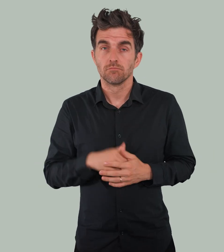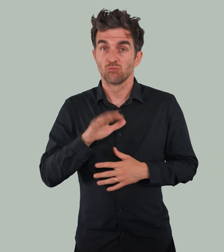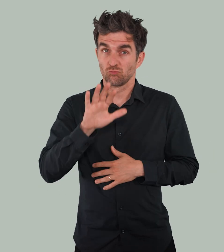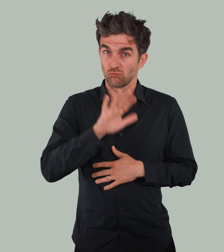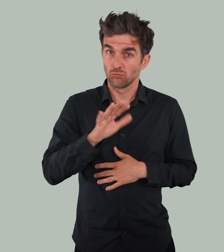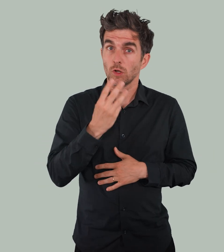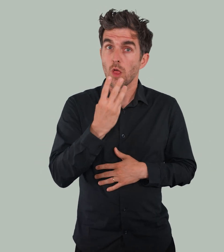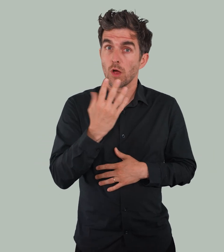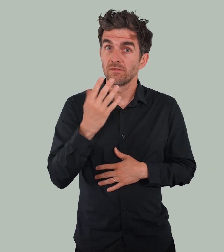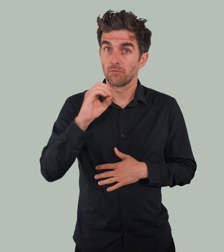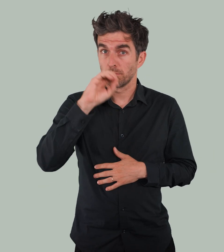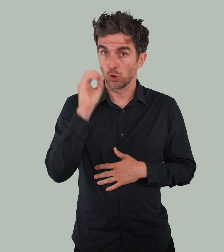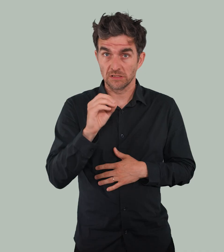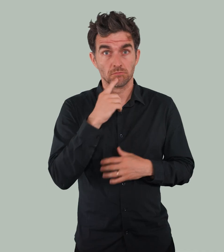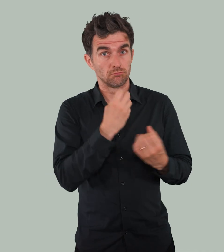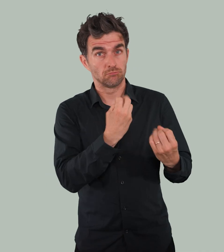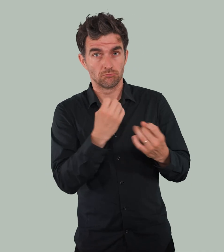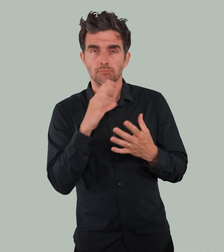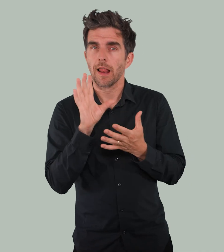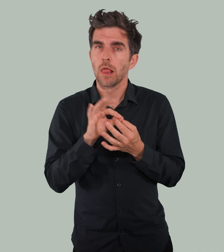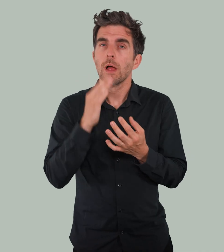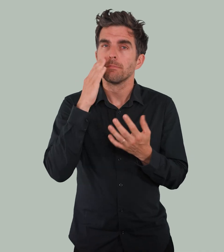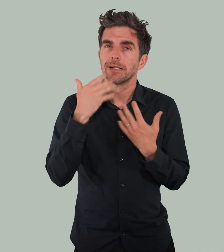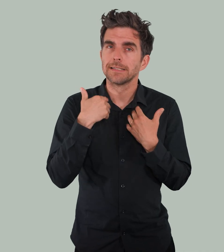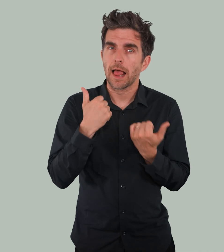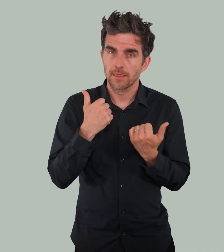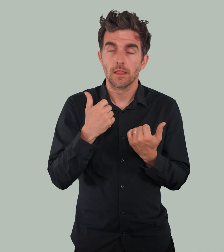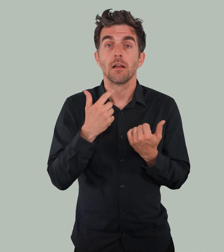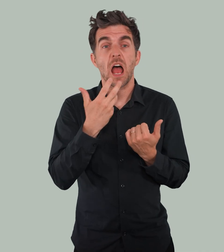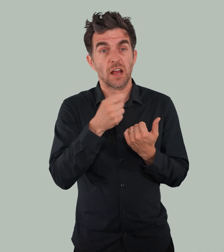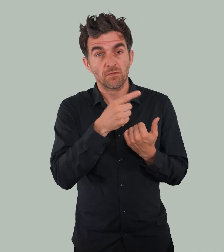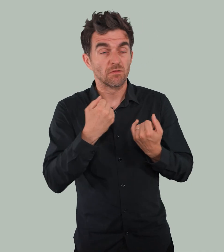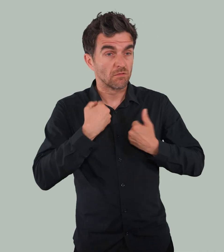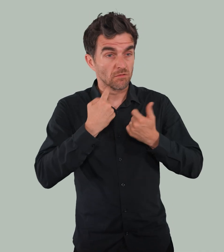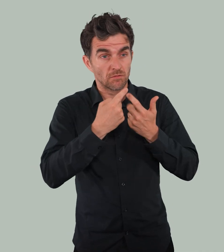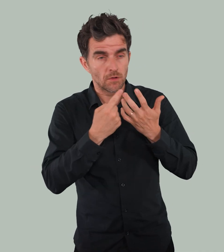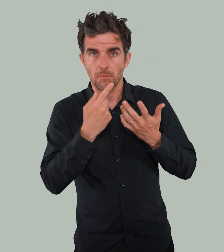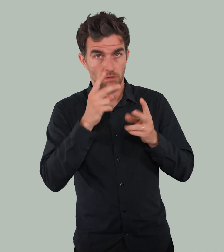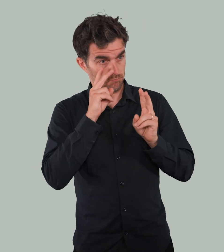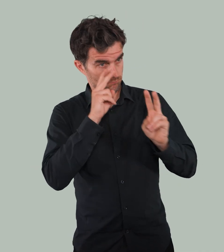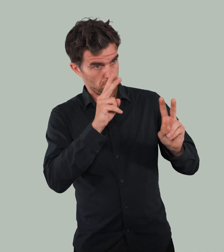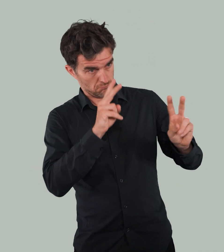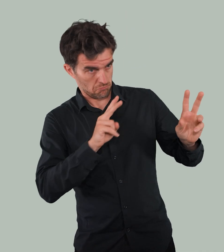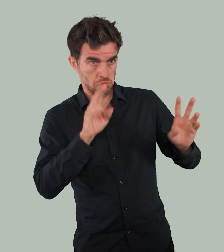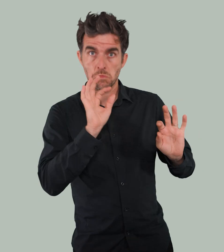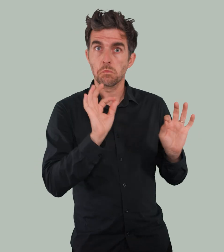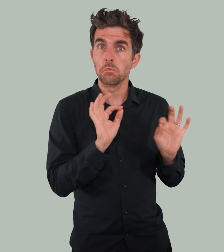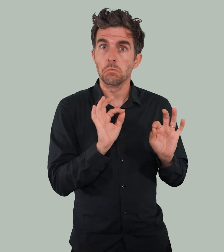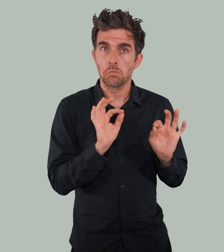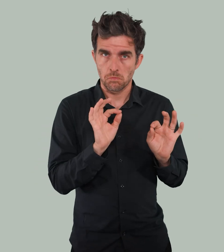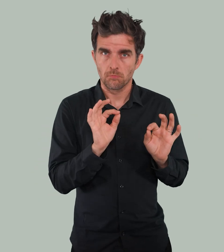Around 35% of responses refer to mental health and less visible conditions